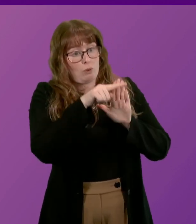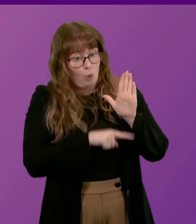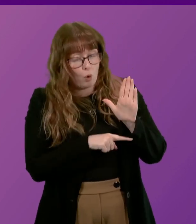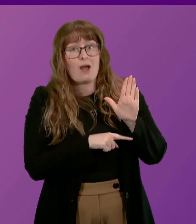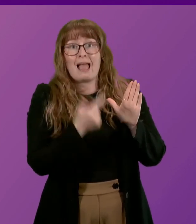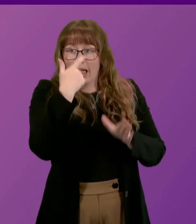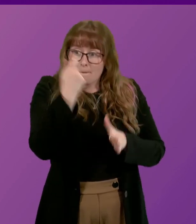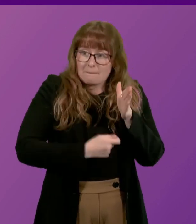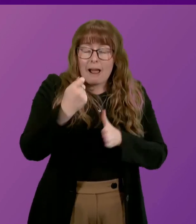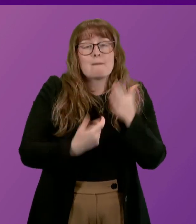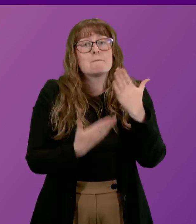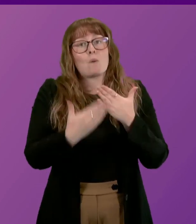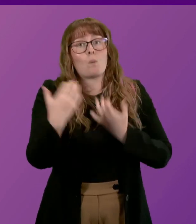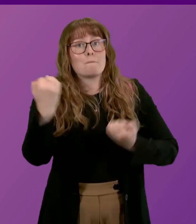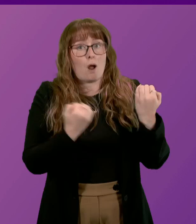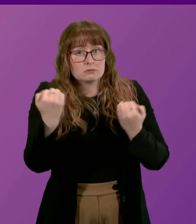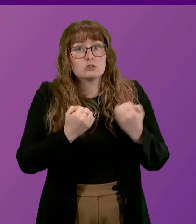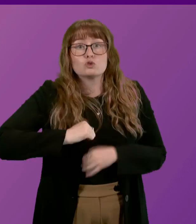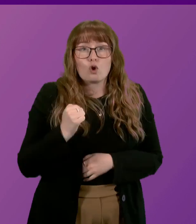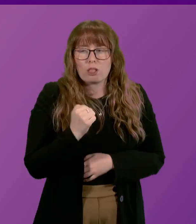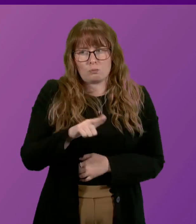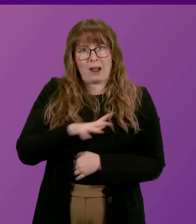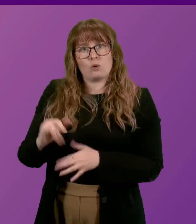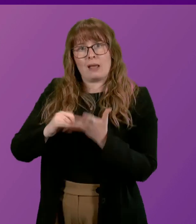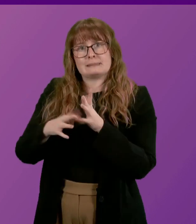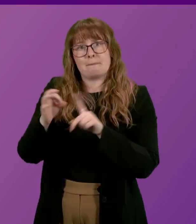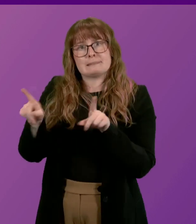than Scotland has, why can the SNP Government not procure more buses? It is another example of